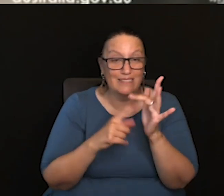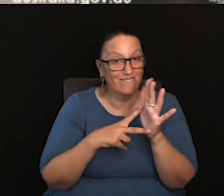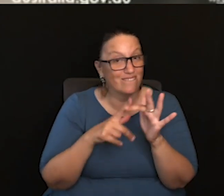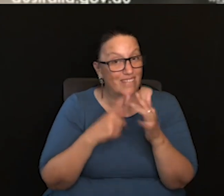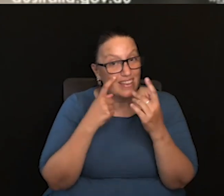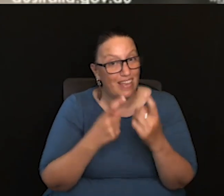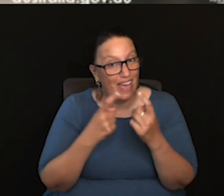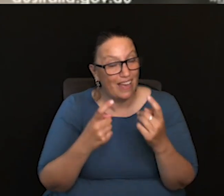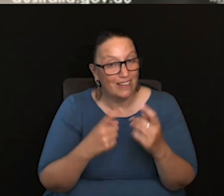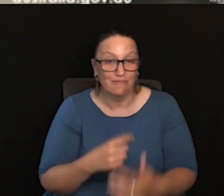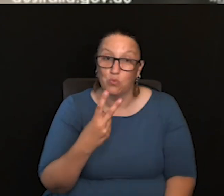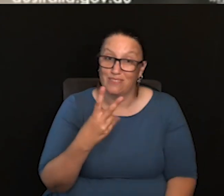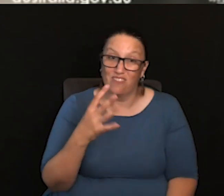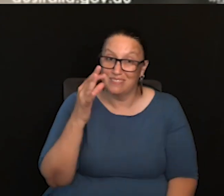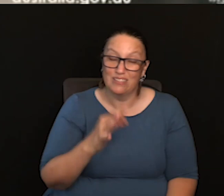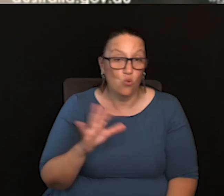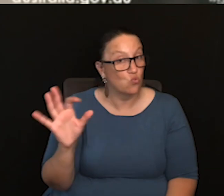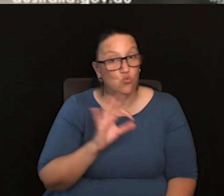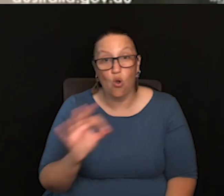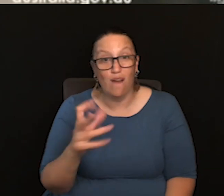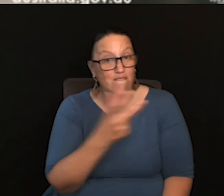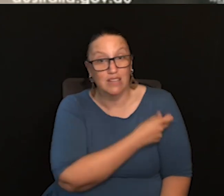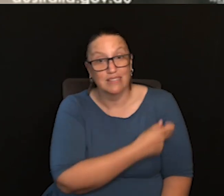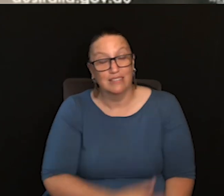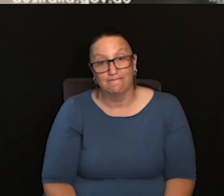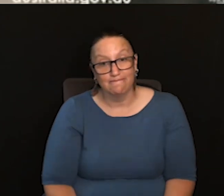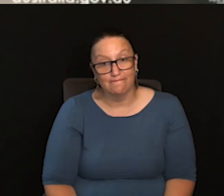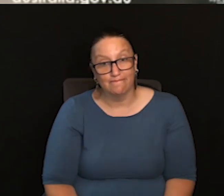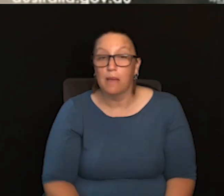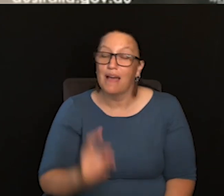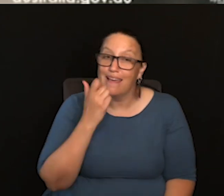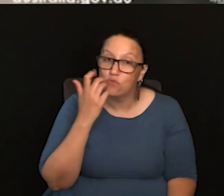It is a challenge around the world and what we're seeing is that